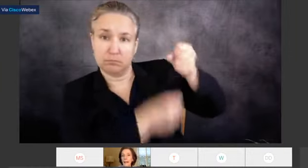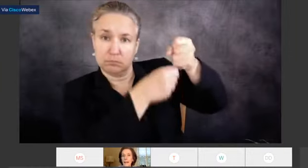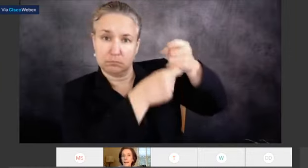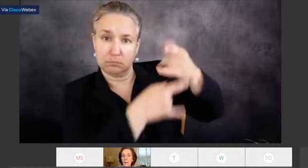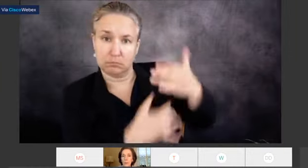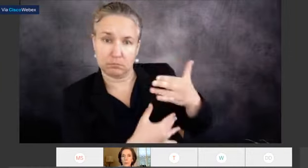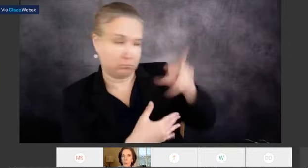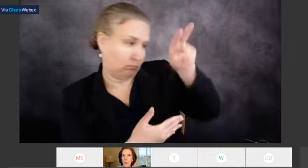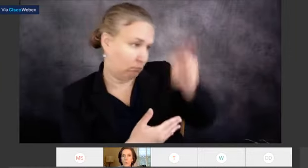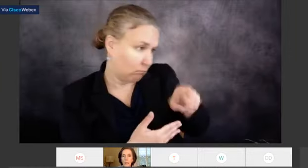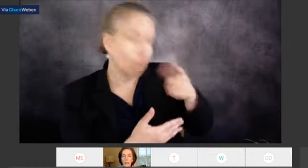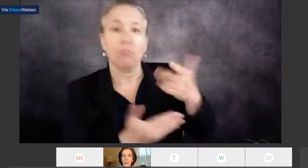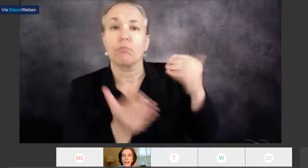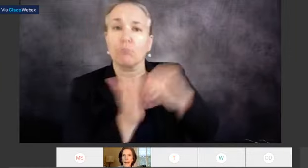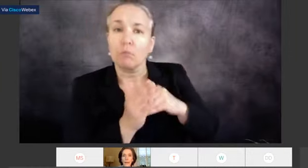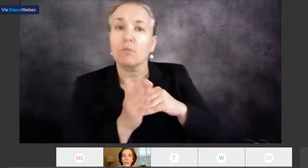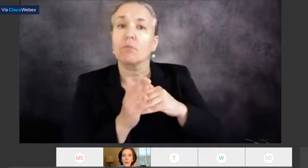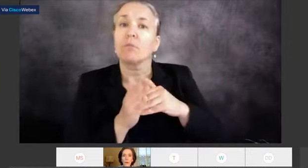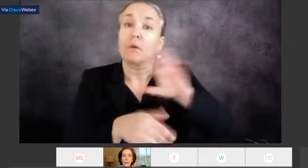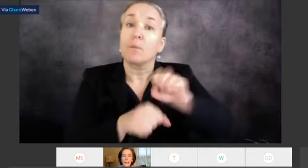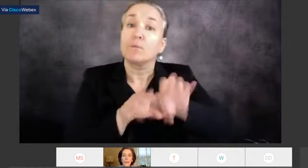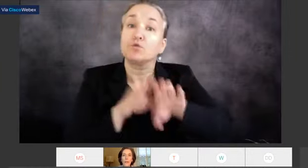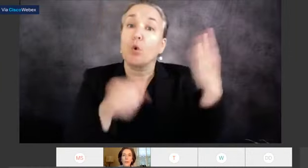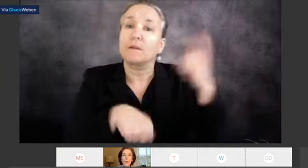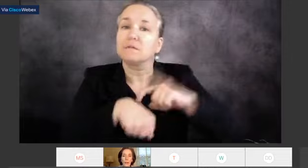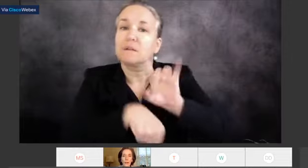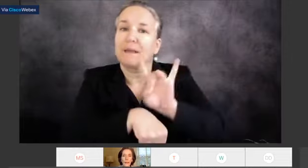again appointments open up at 8:30 the morning